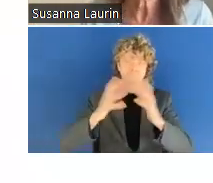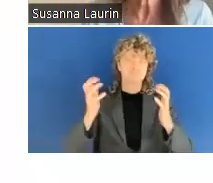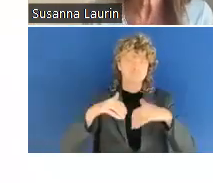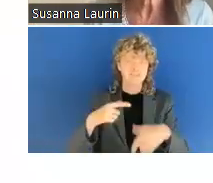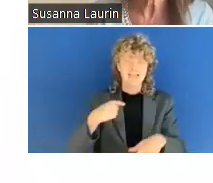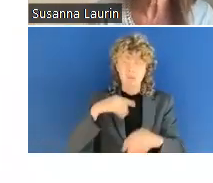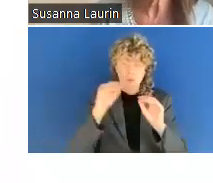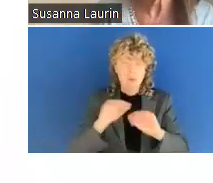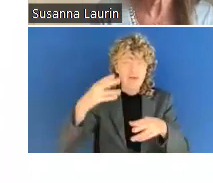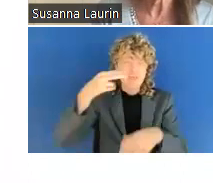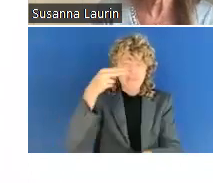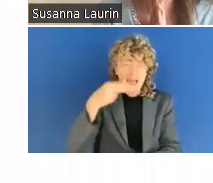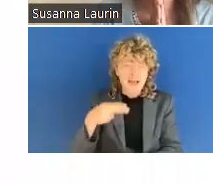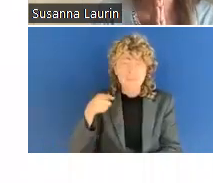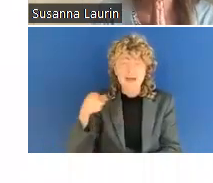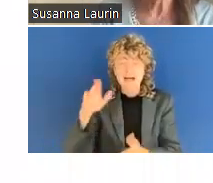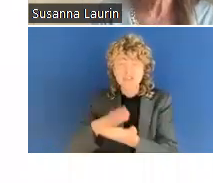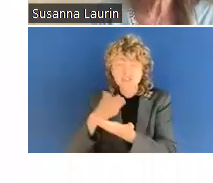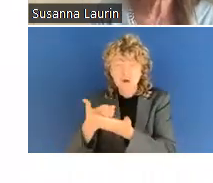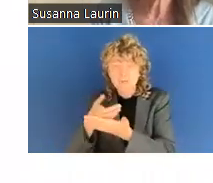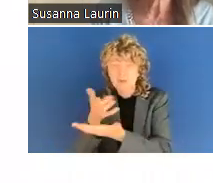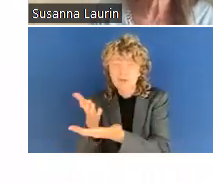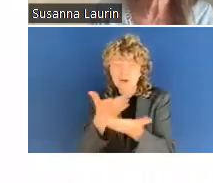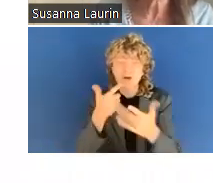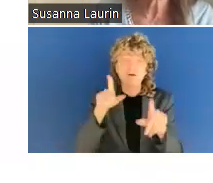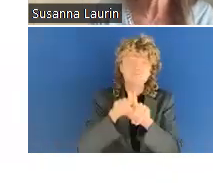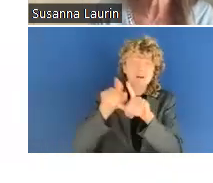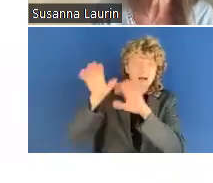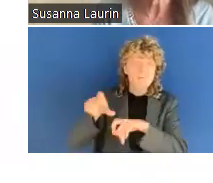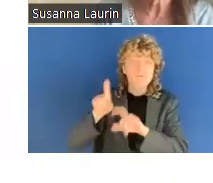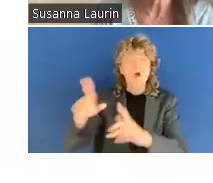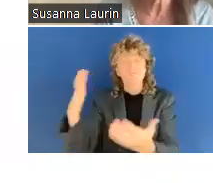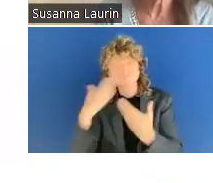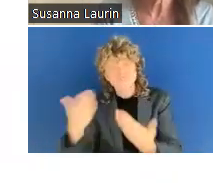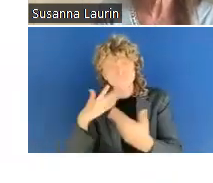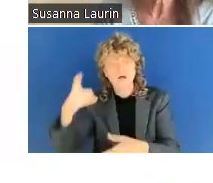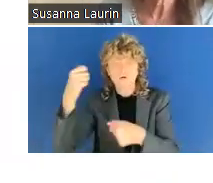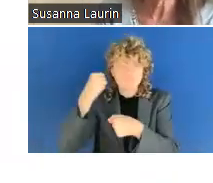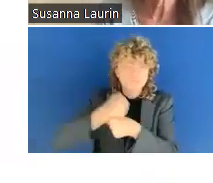and the captionists, but thank you for your fantastic work during the whole day, specifically